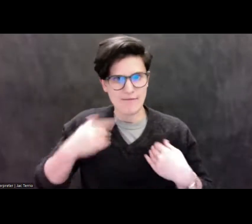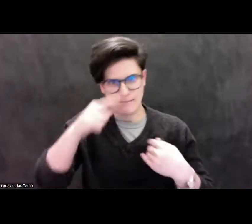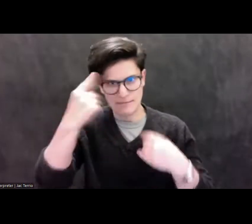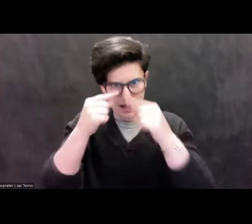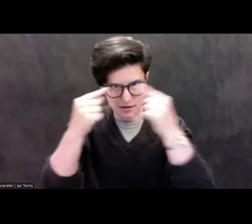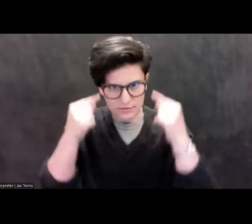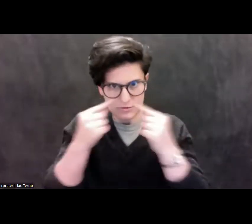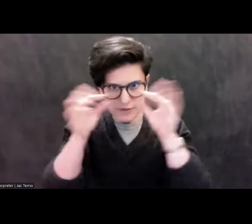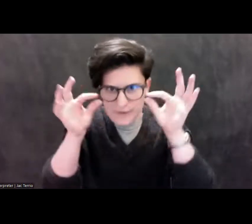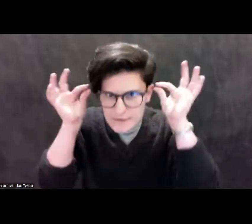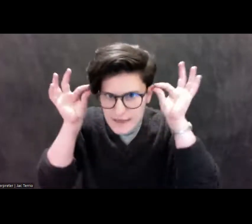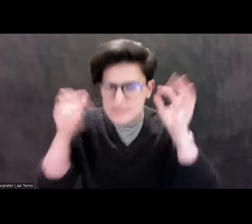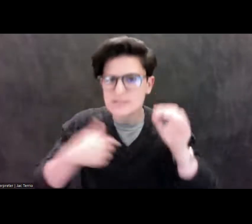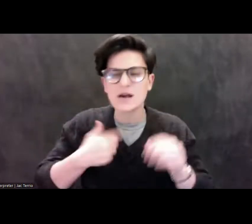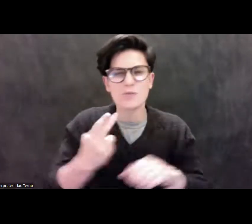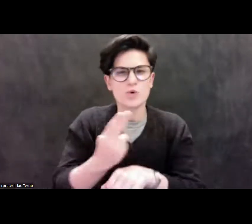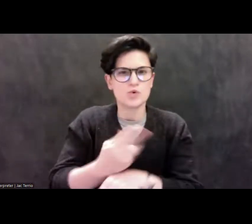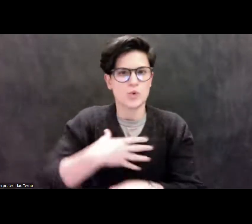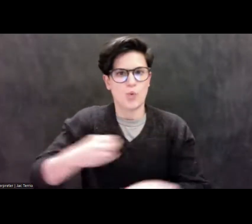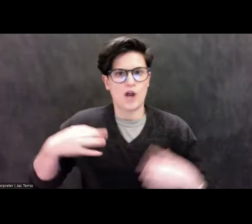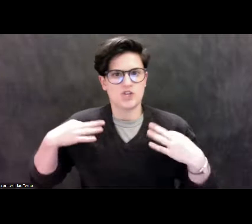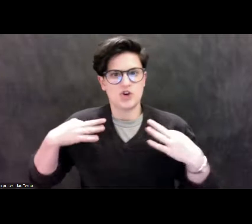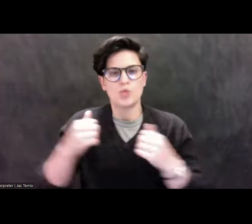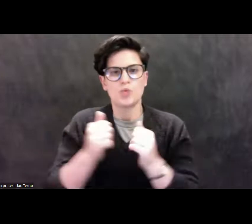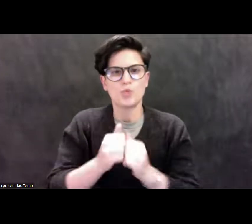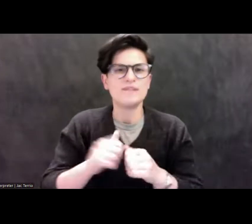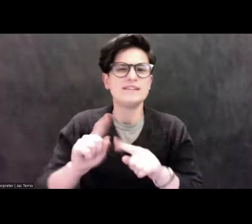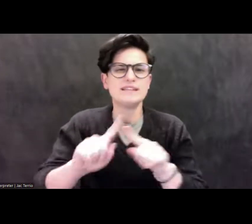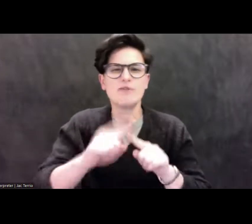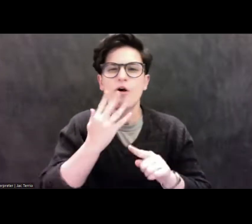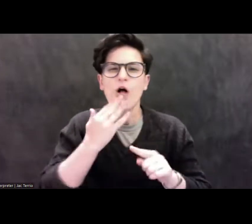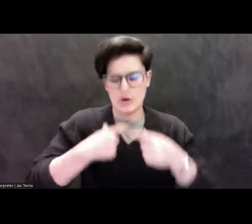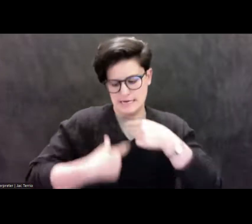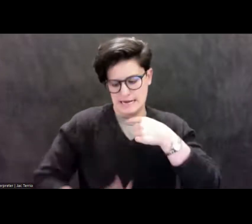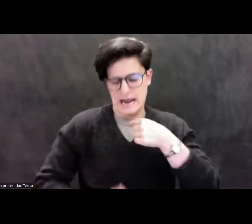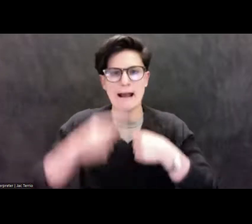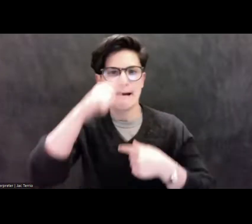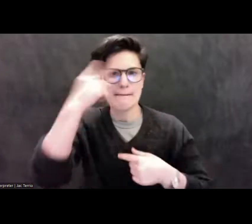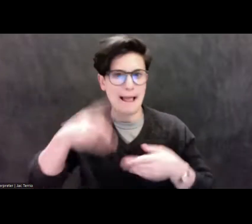tie and black pants before we get started. 15:05:43 I would like to discuss a few housekeeping